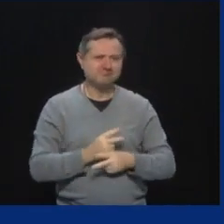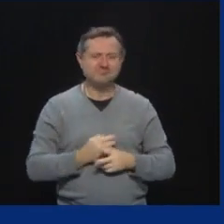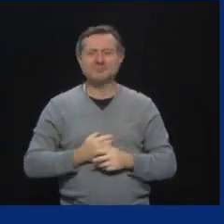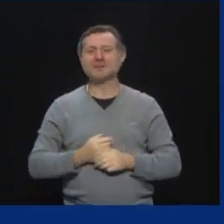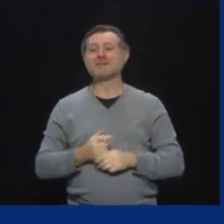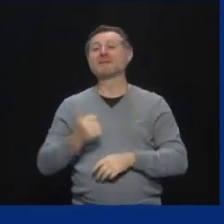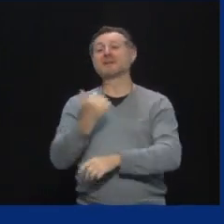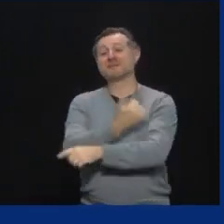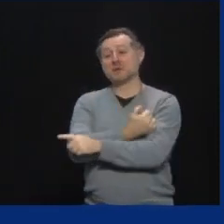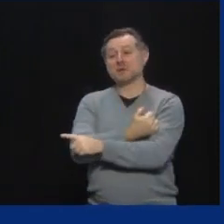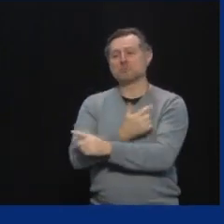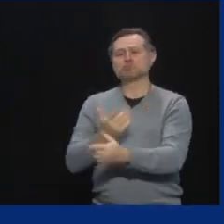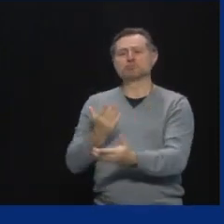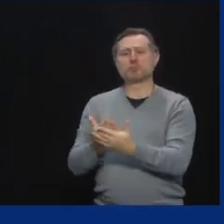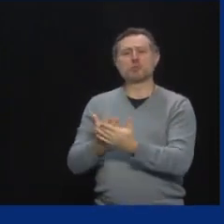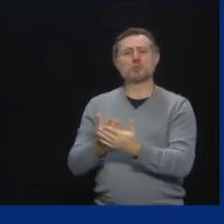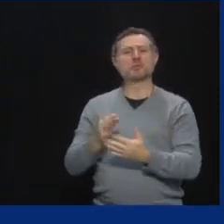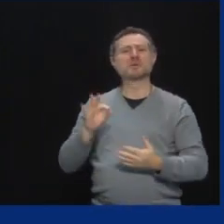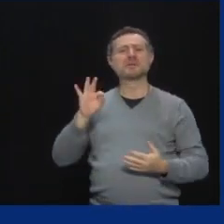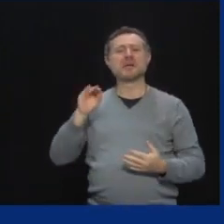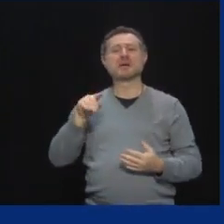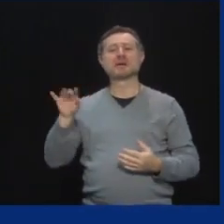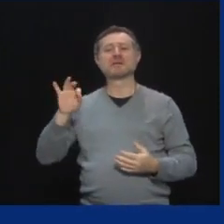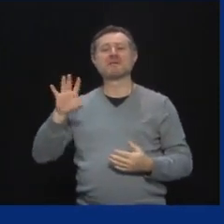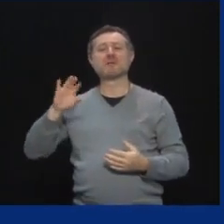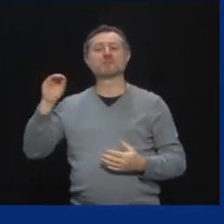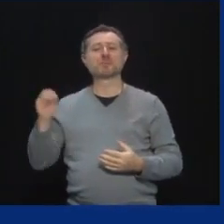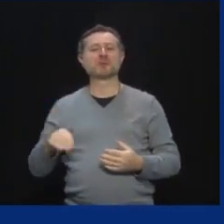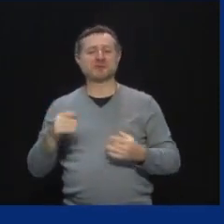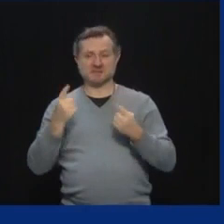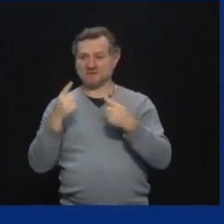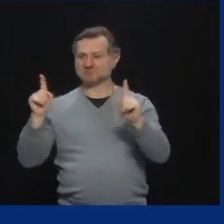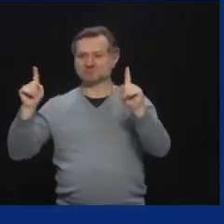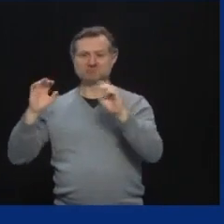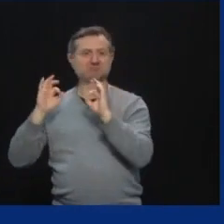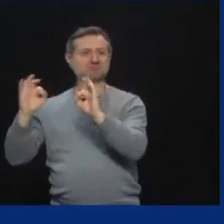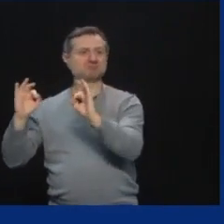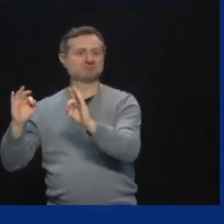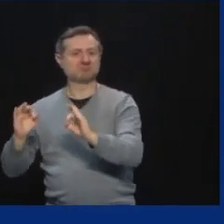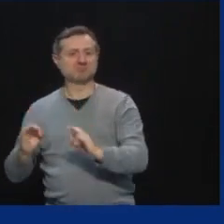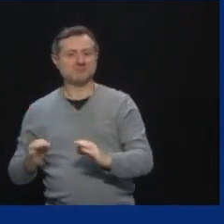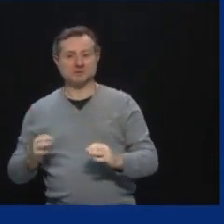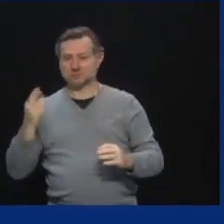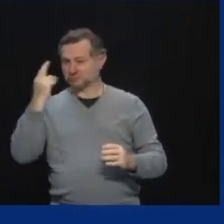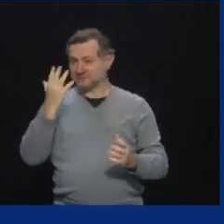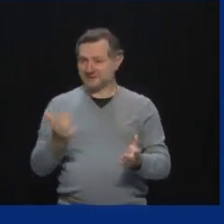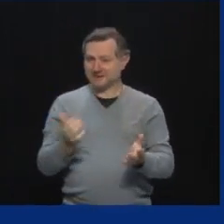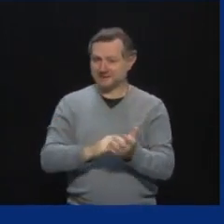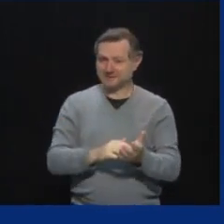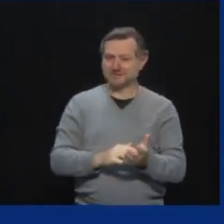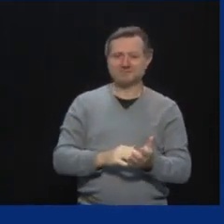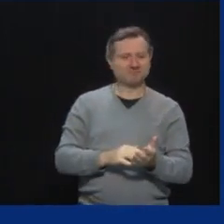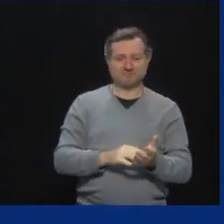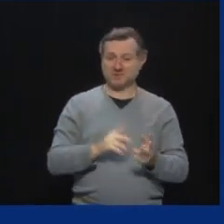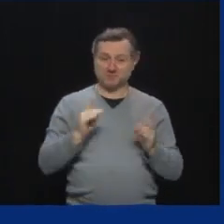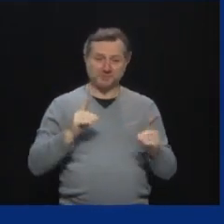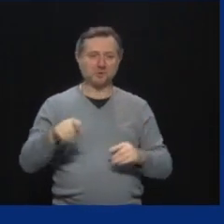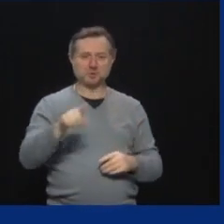90-95% effective. So another argument why people should vaccinate and uh we'll watch these breaks. He was very close to them.